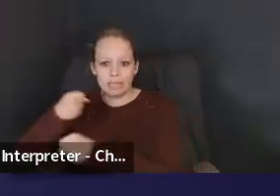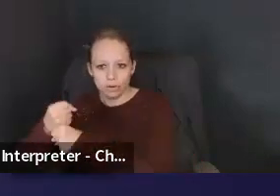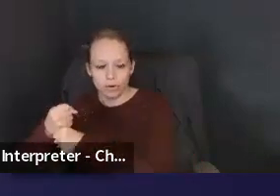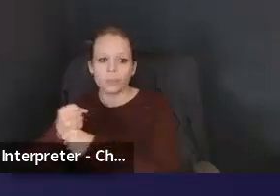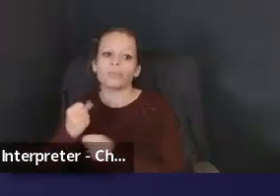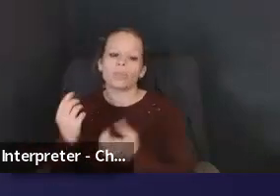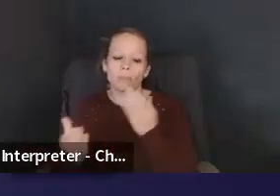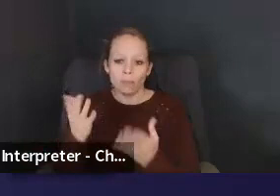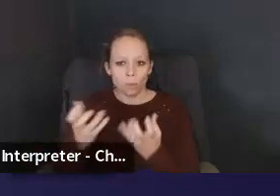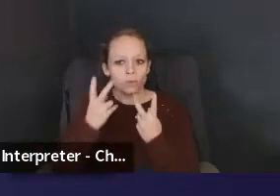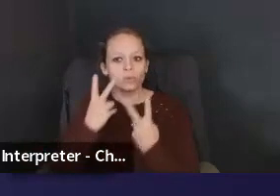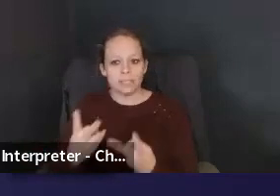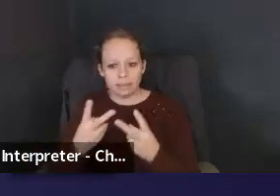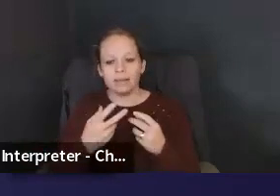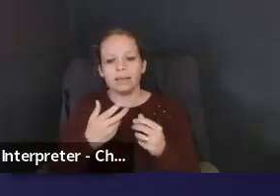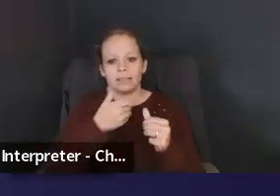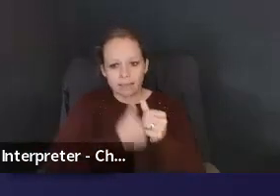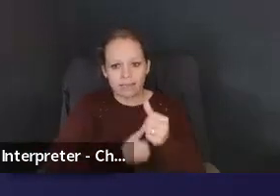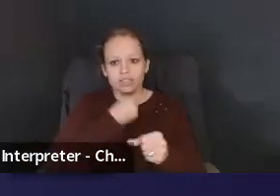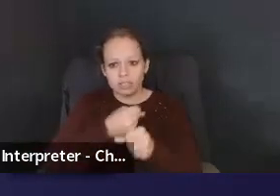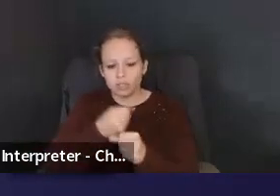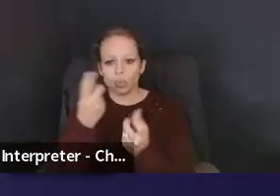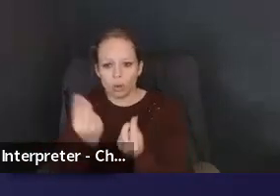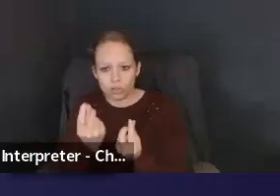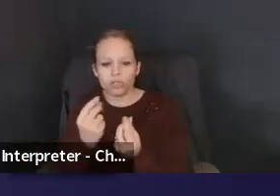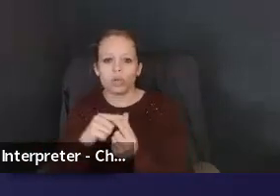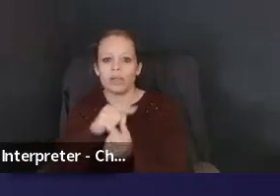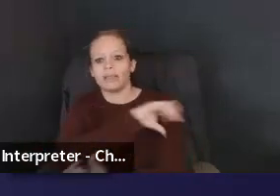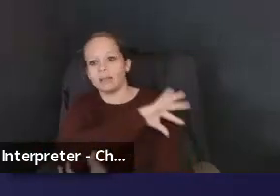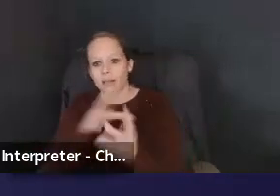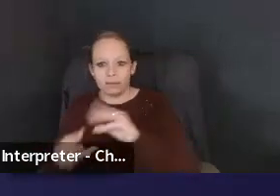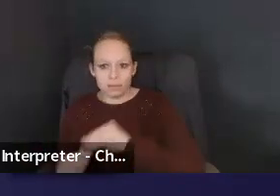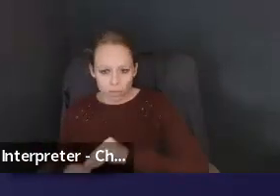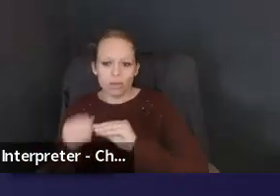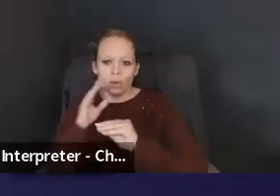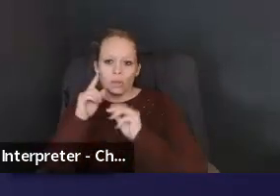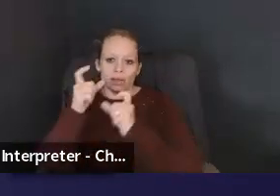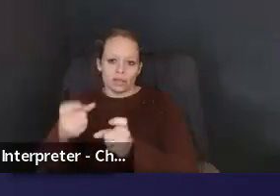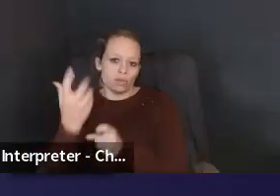individual five-year plans and then put together it creates the overarching five-year plan. So,